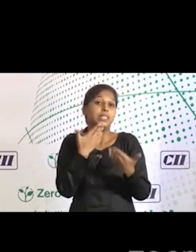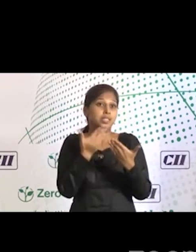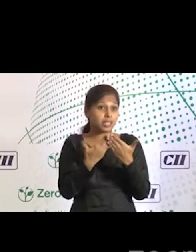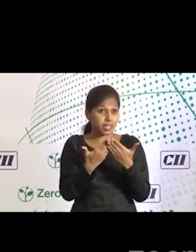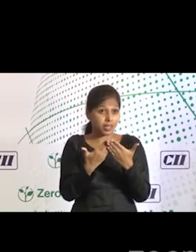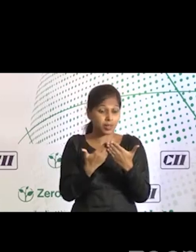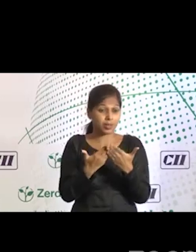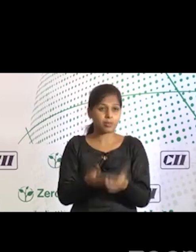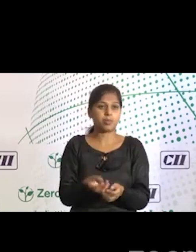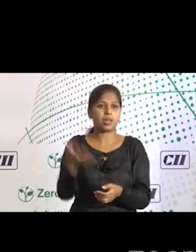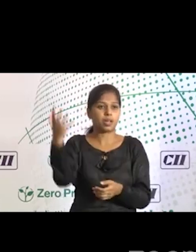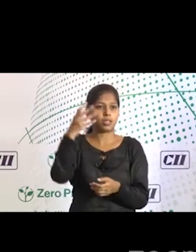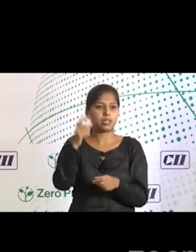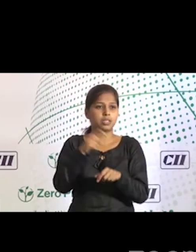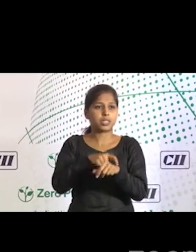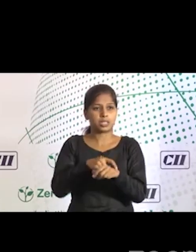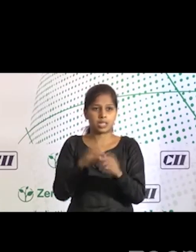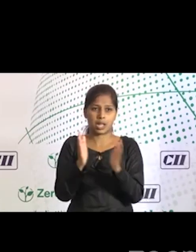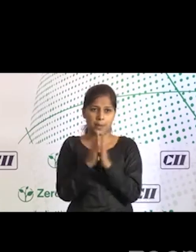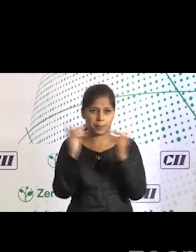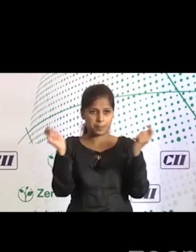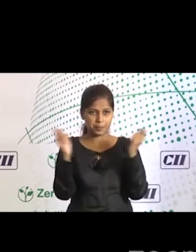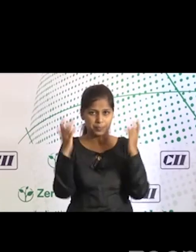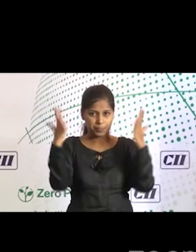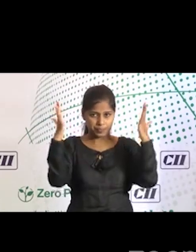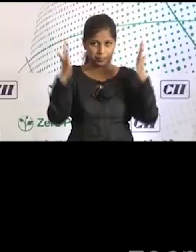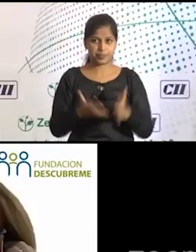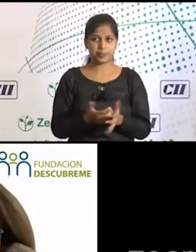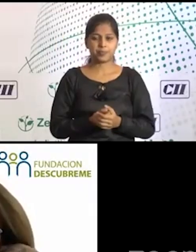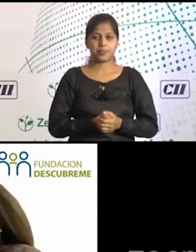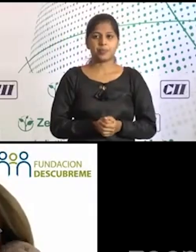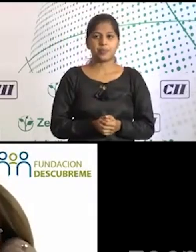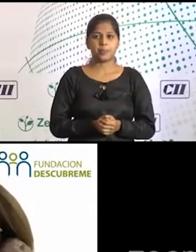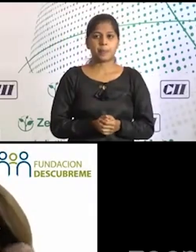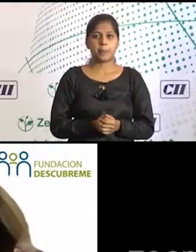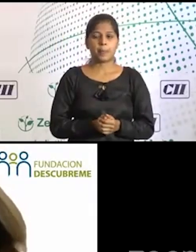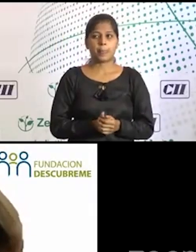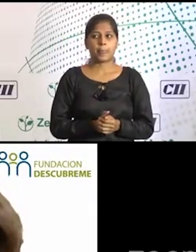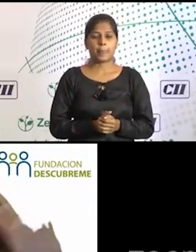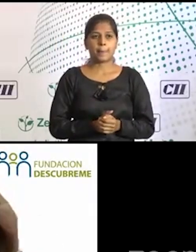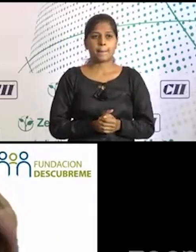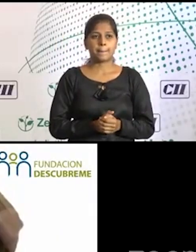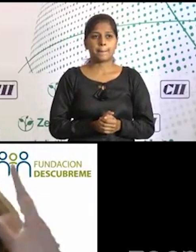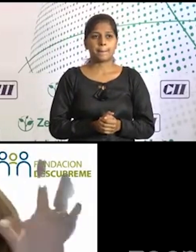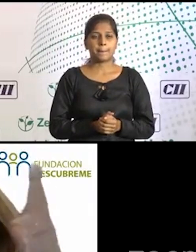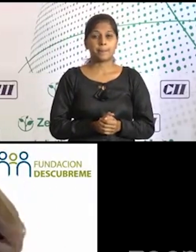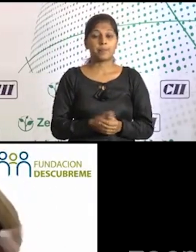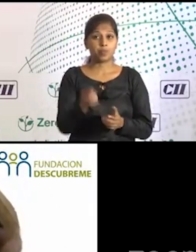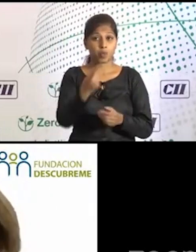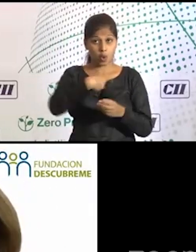Can we have a round of applause for our panelists, please? I request you to please take